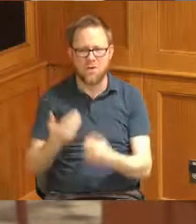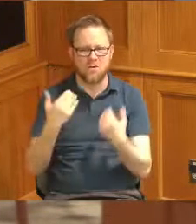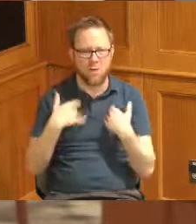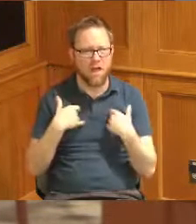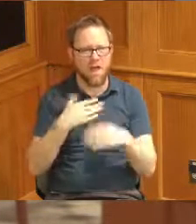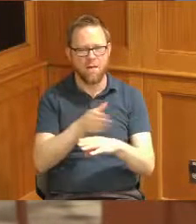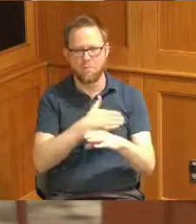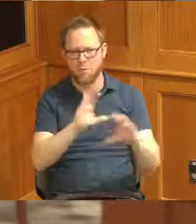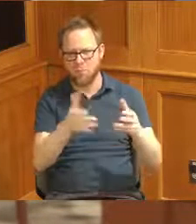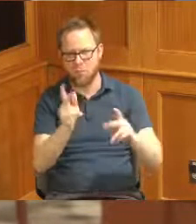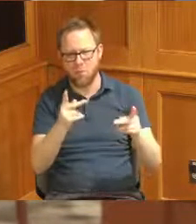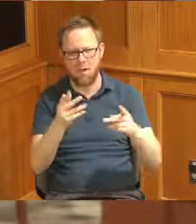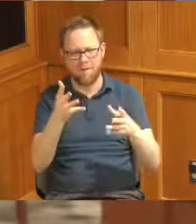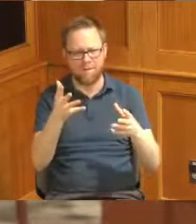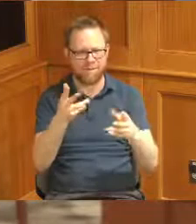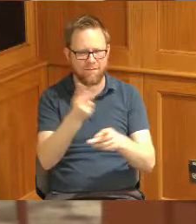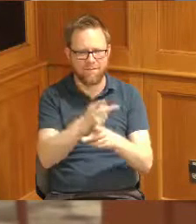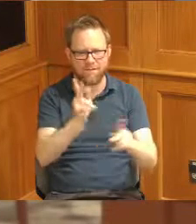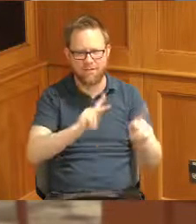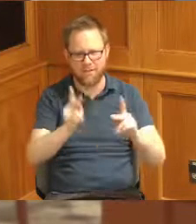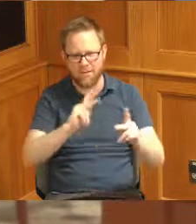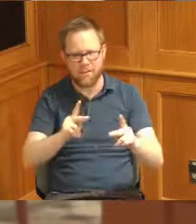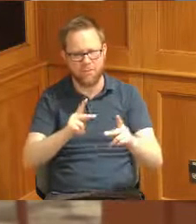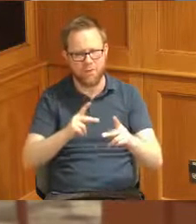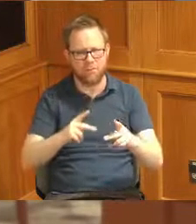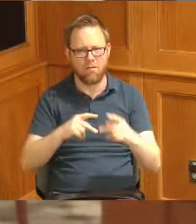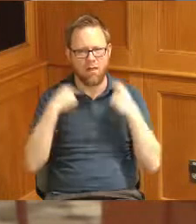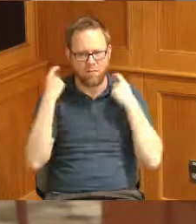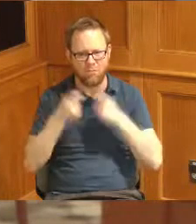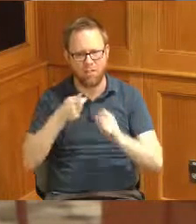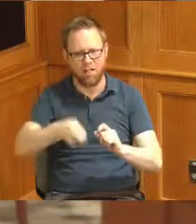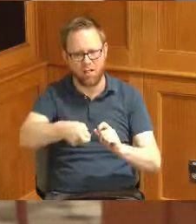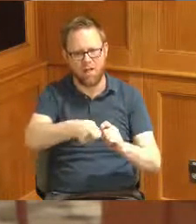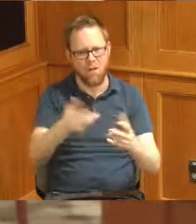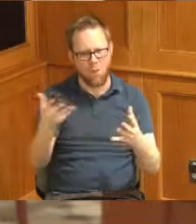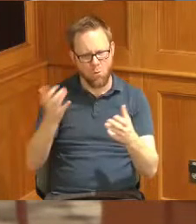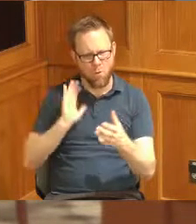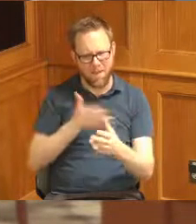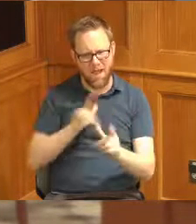a leash and we want to have a league of our own and it's it's being established today and it's